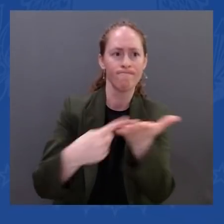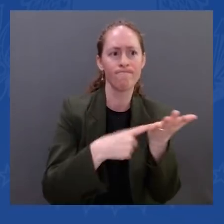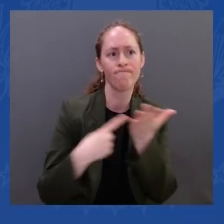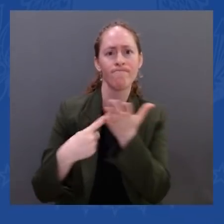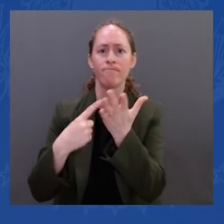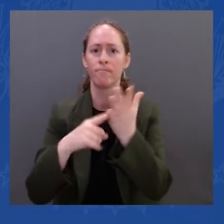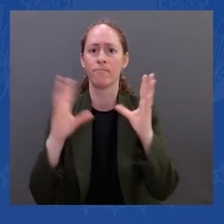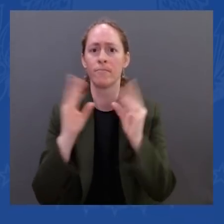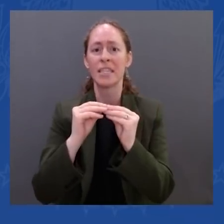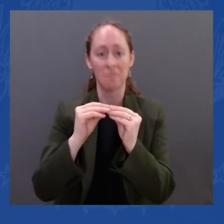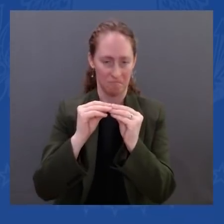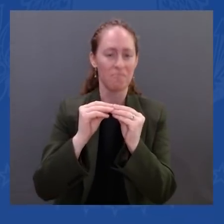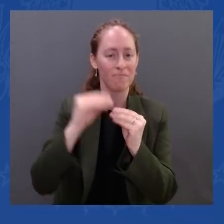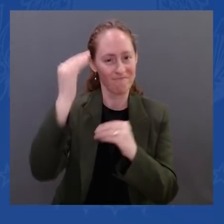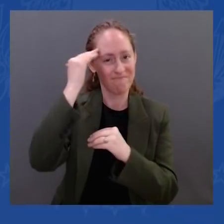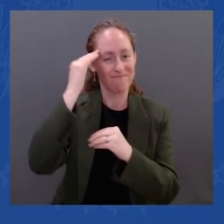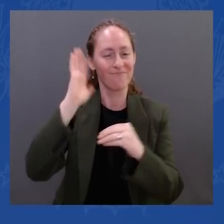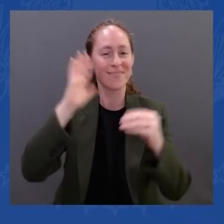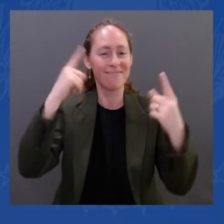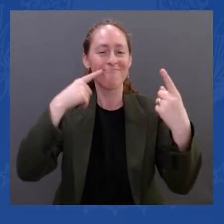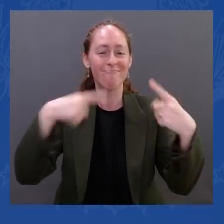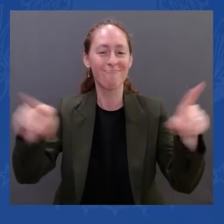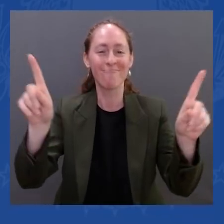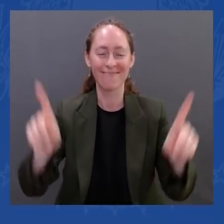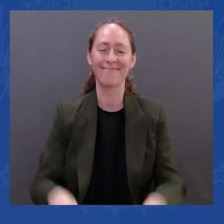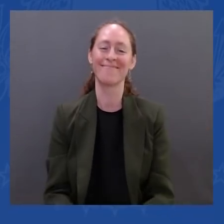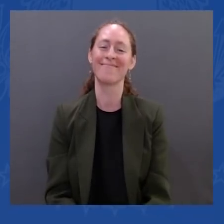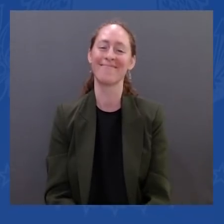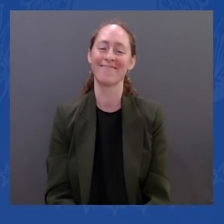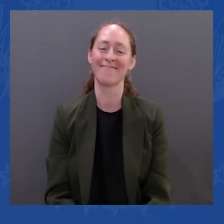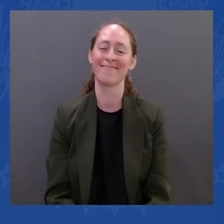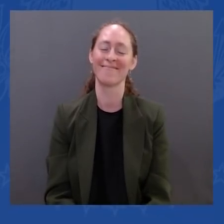took place on matters of international community.